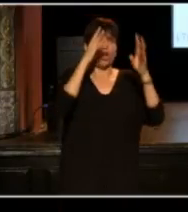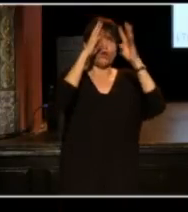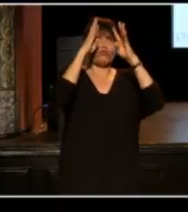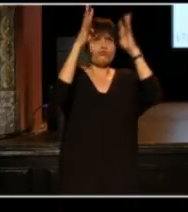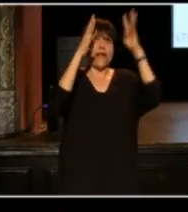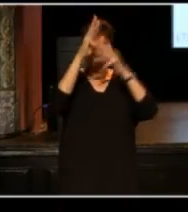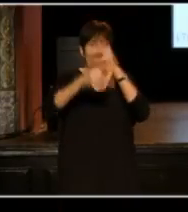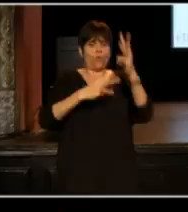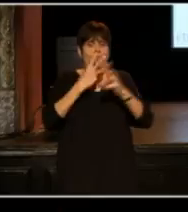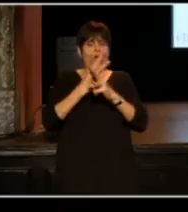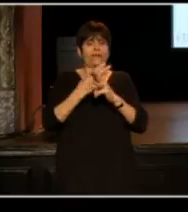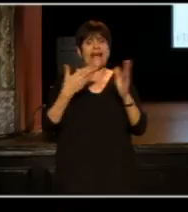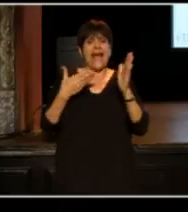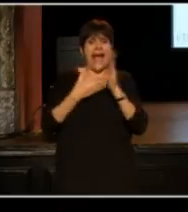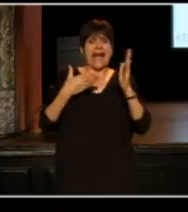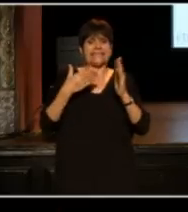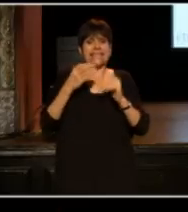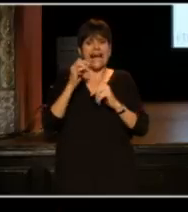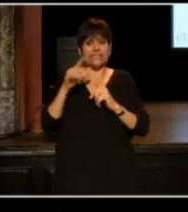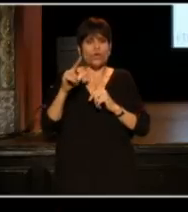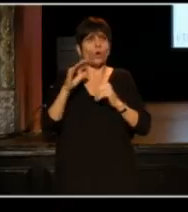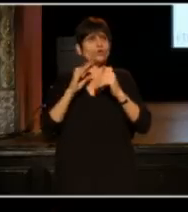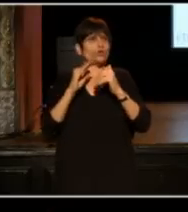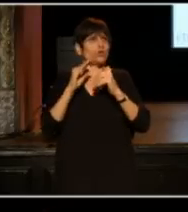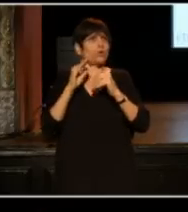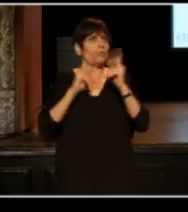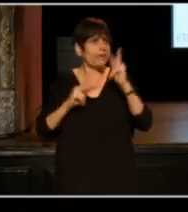where antisocial people build all of our social technologies.